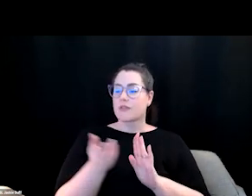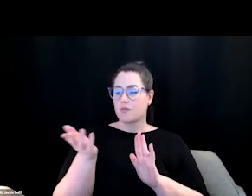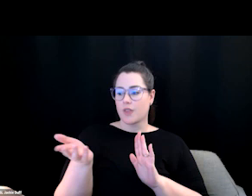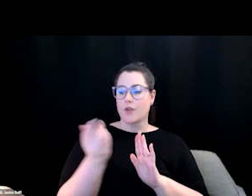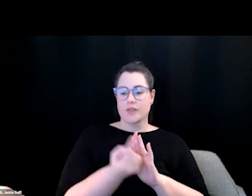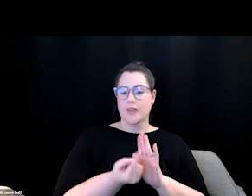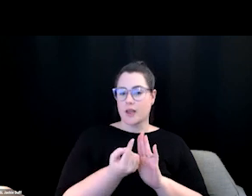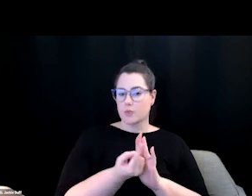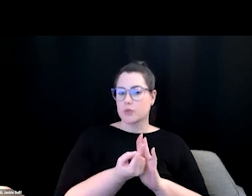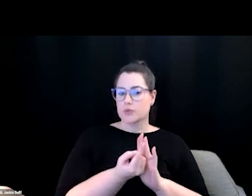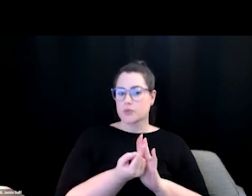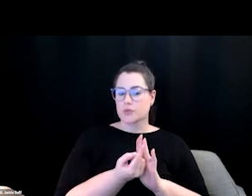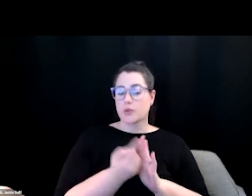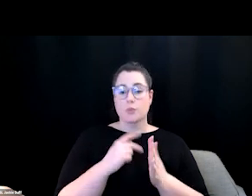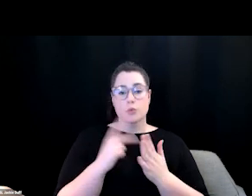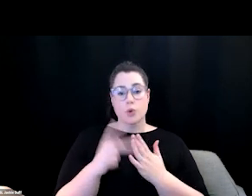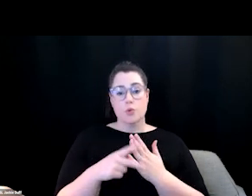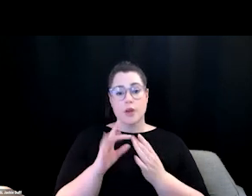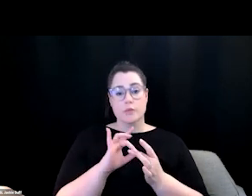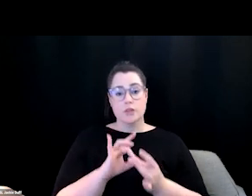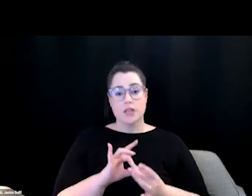And again, program-related questions should be directed to CAREER.